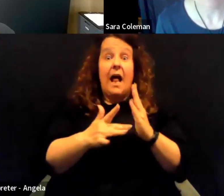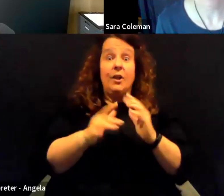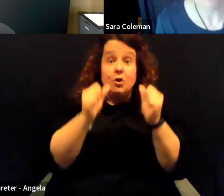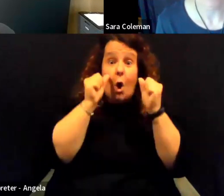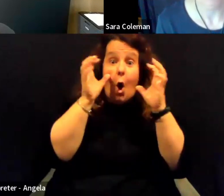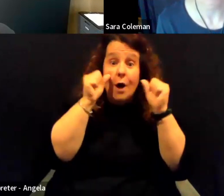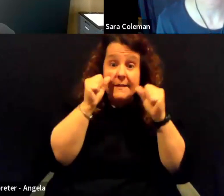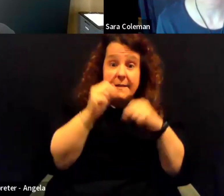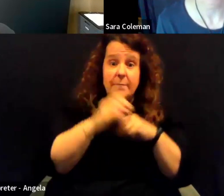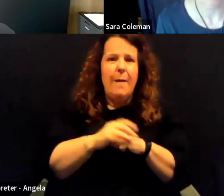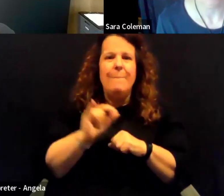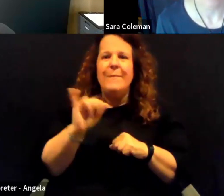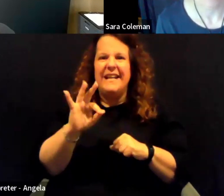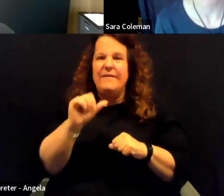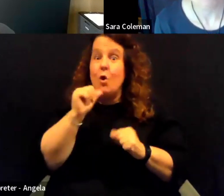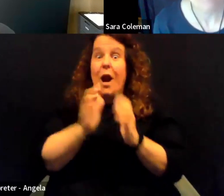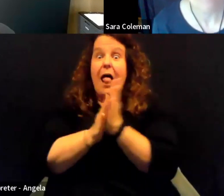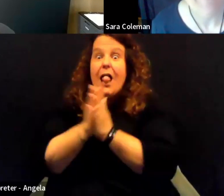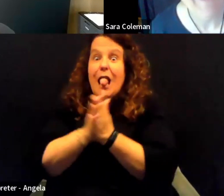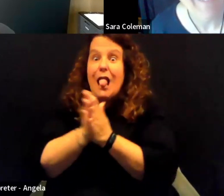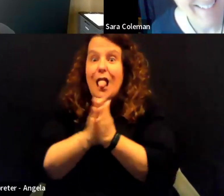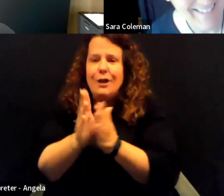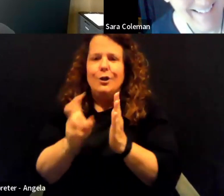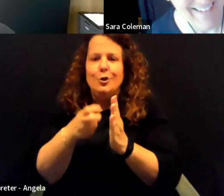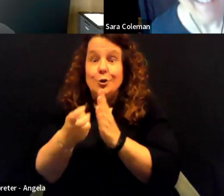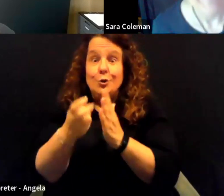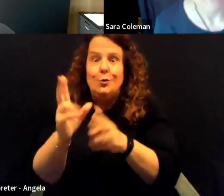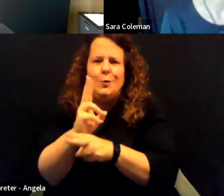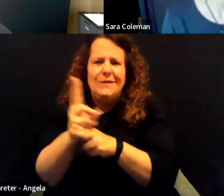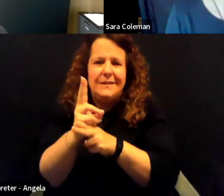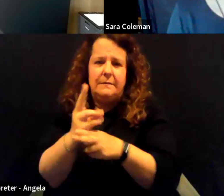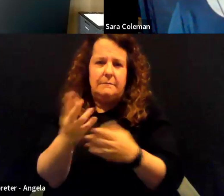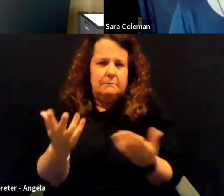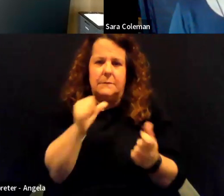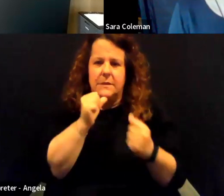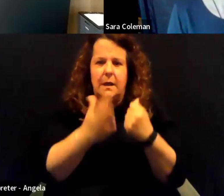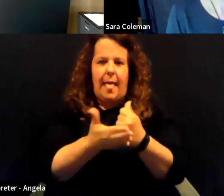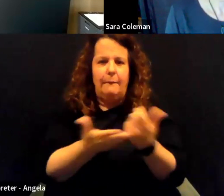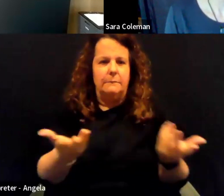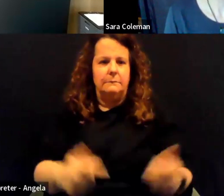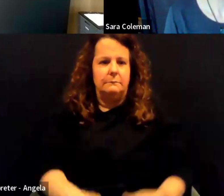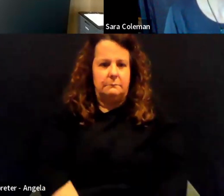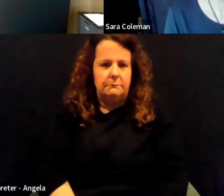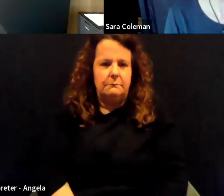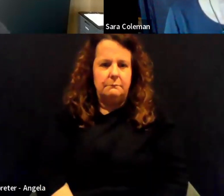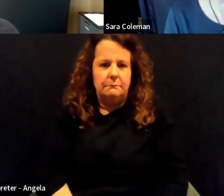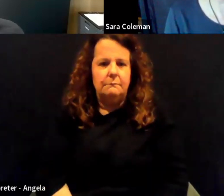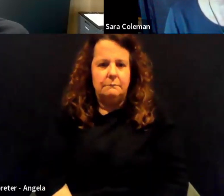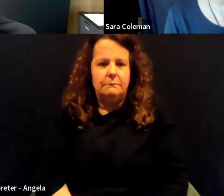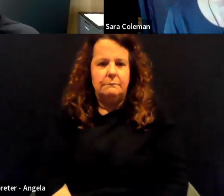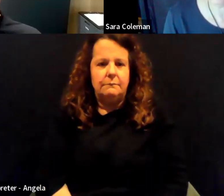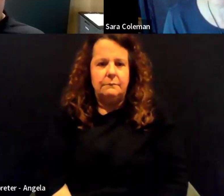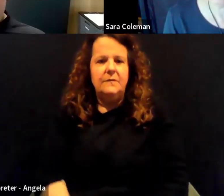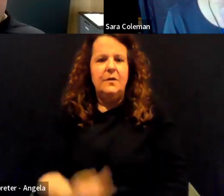the attitude to use it, it's not going to help. So I, I come, I come to this conversation very